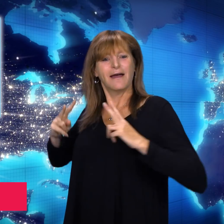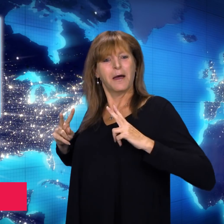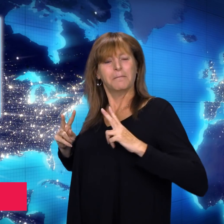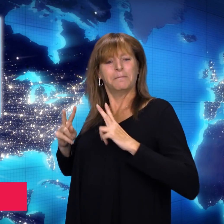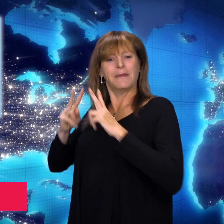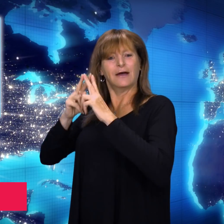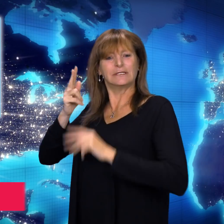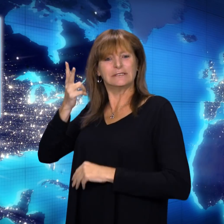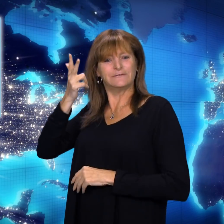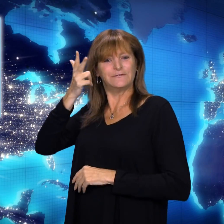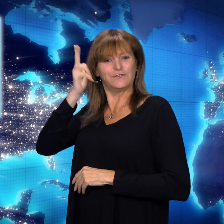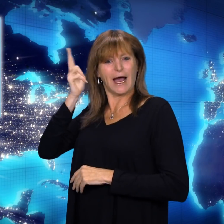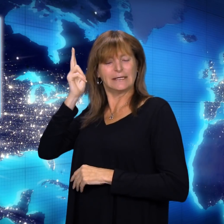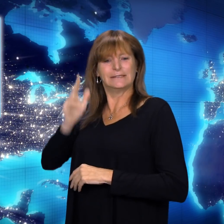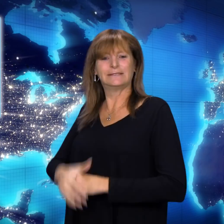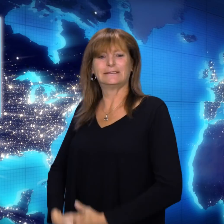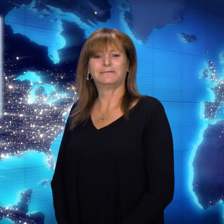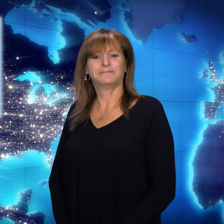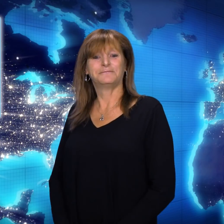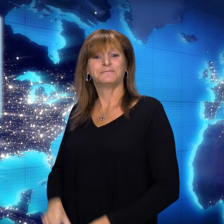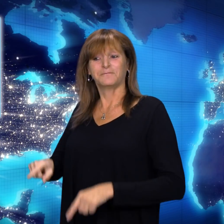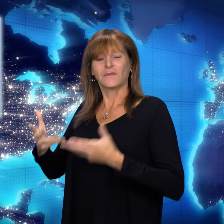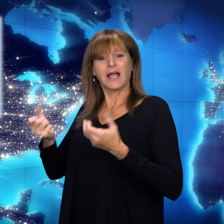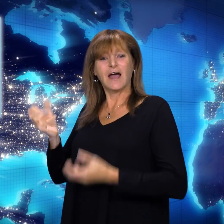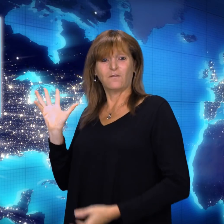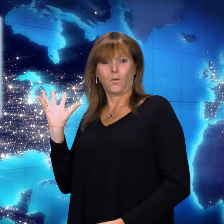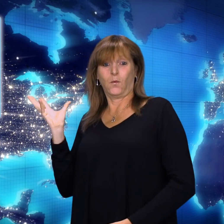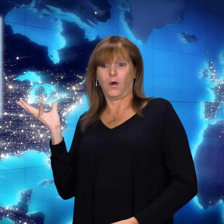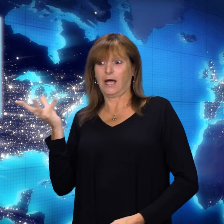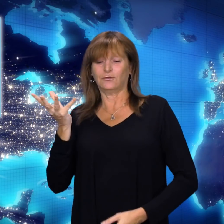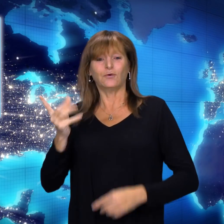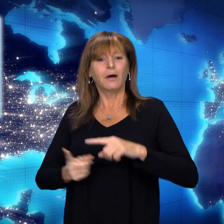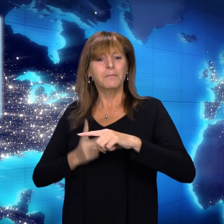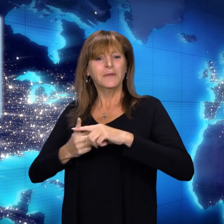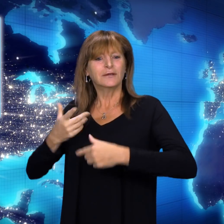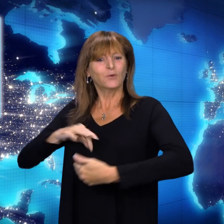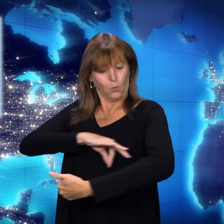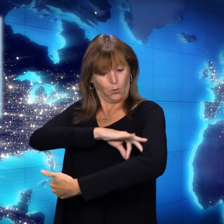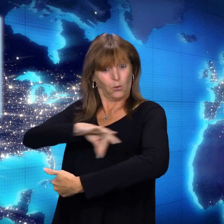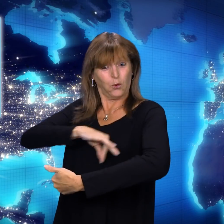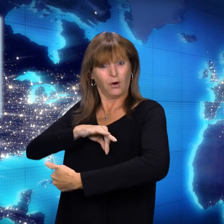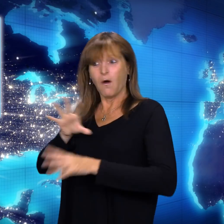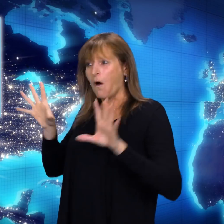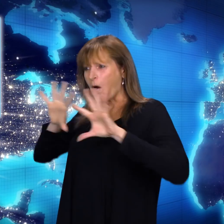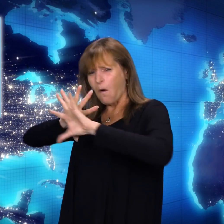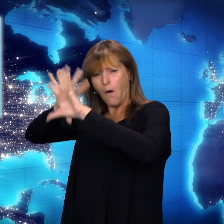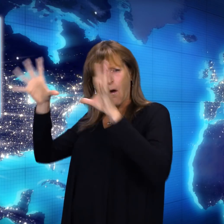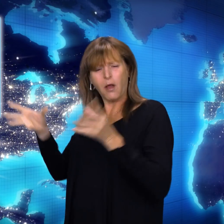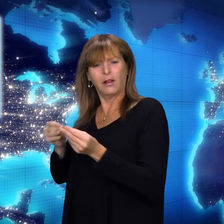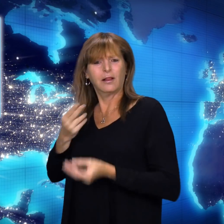where the waiter and cooks are all deaf. Customers place their orders